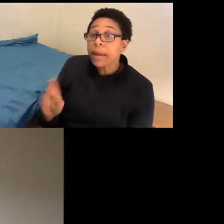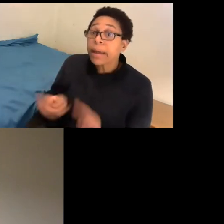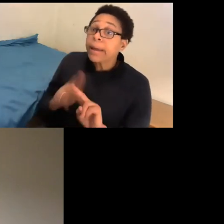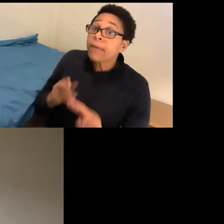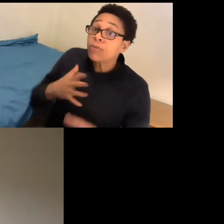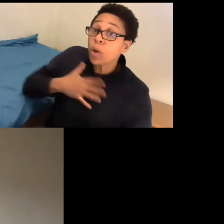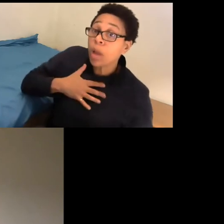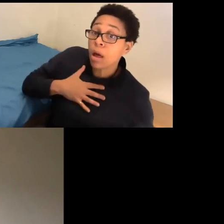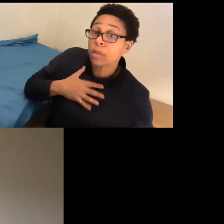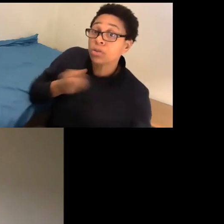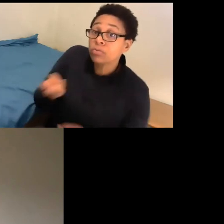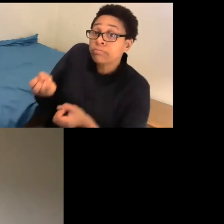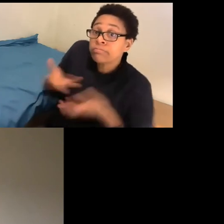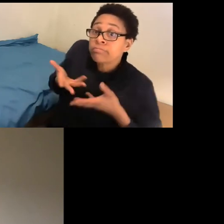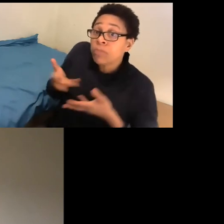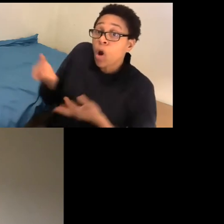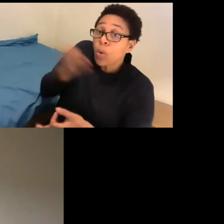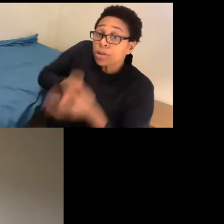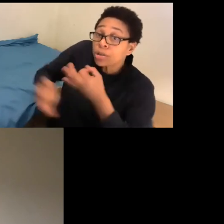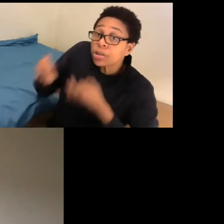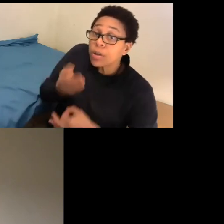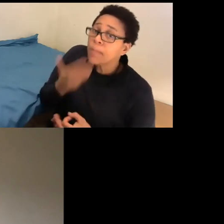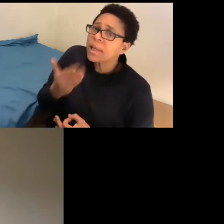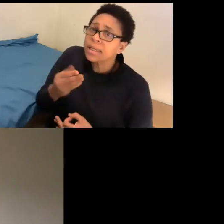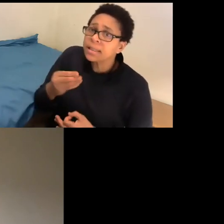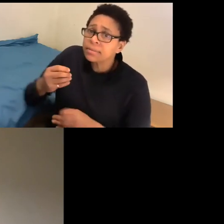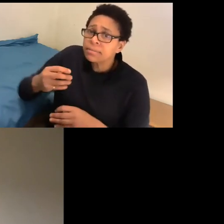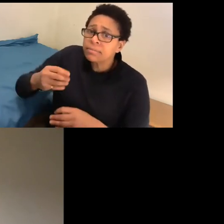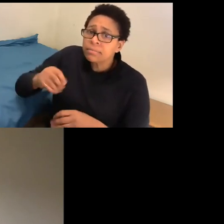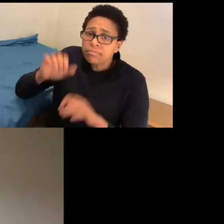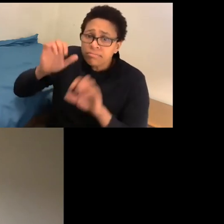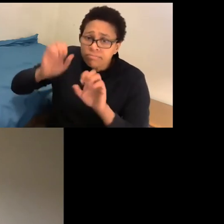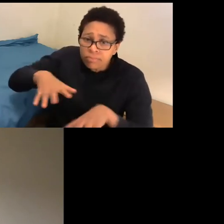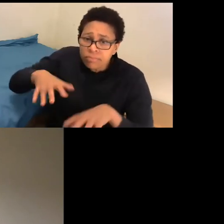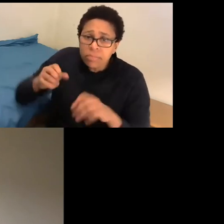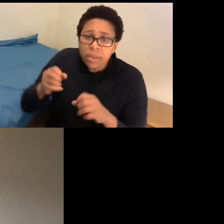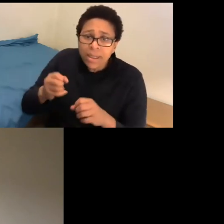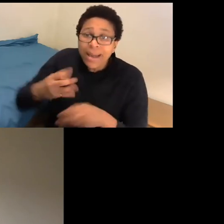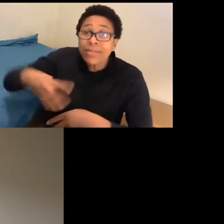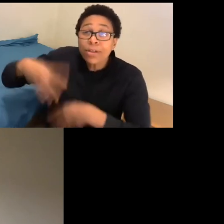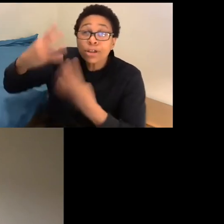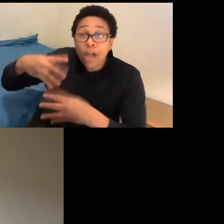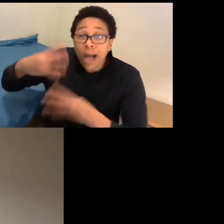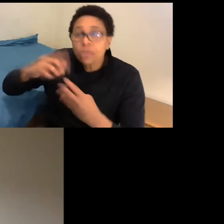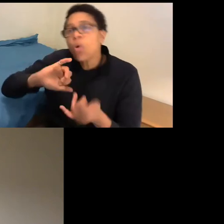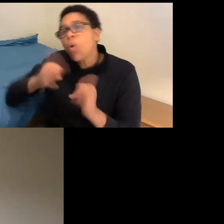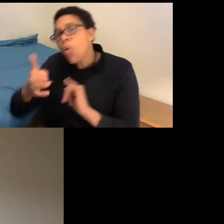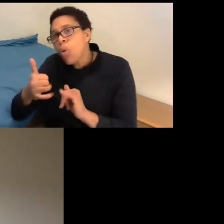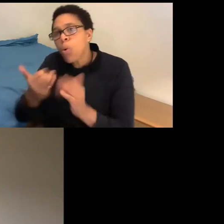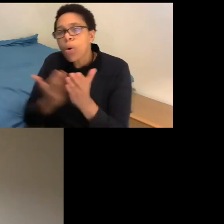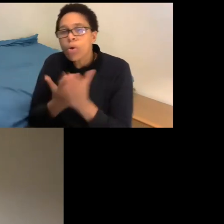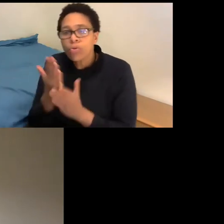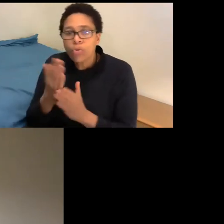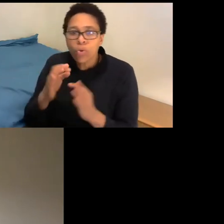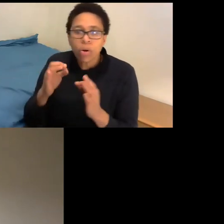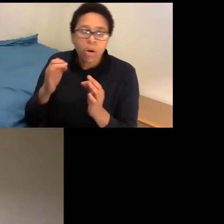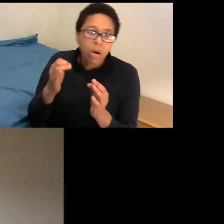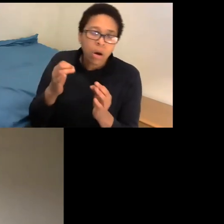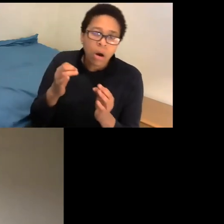to Shannon, then please put it in the chat or put in the chat if you would like to ask a question through BSL. Uhm, but